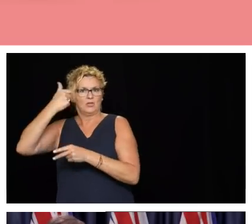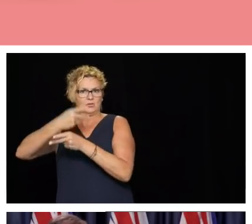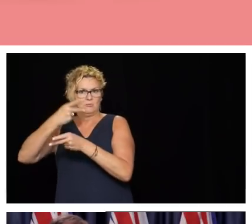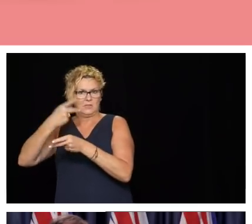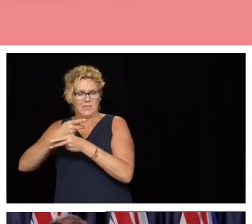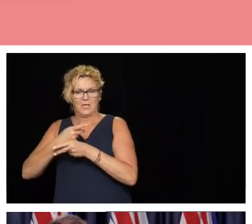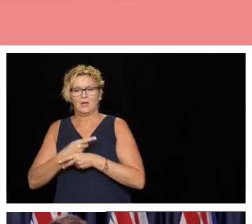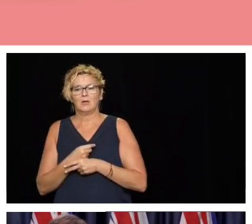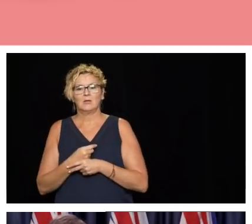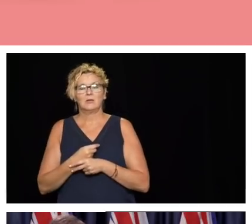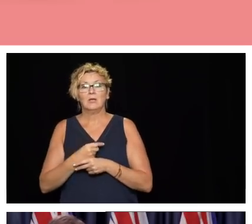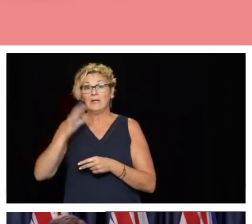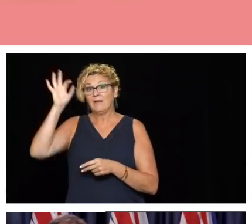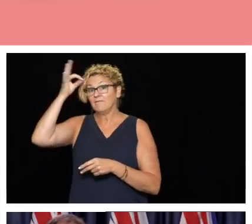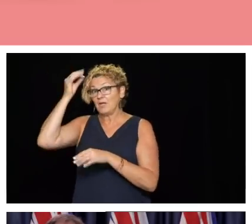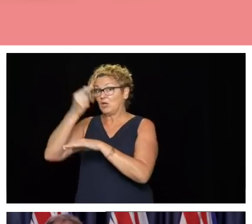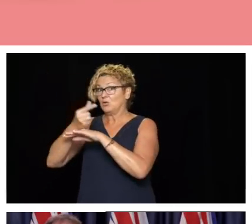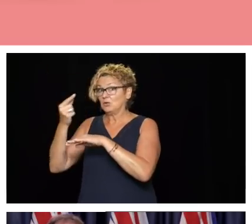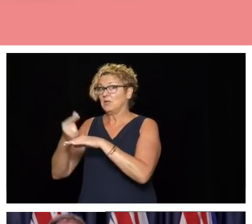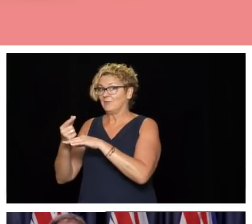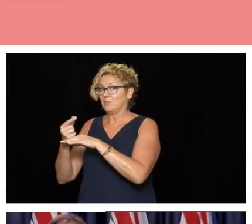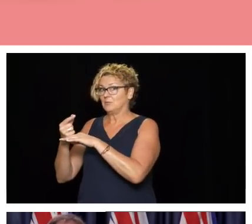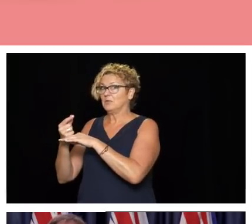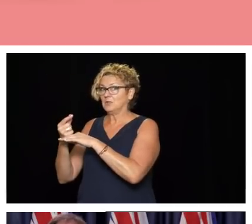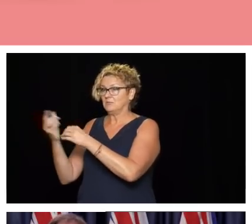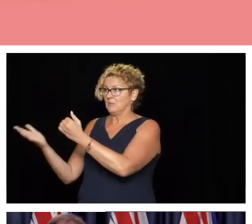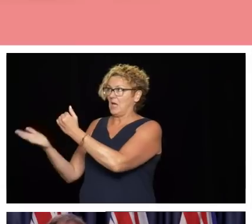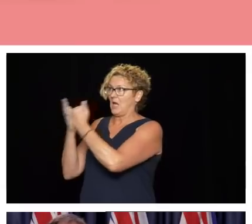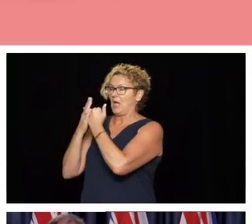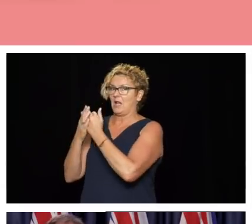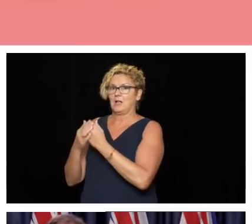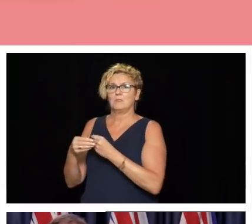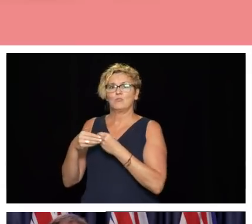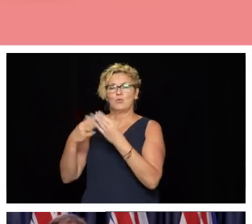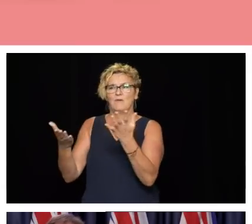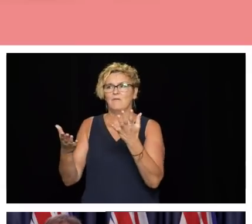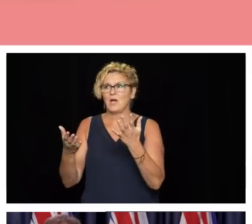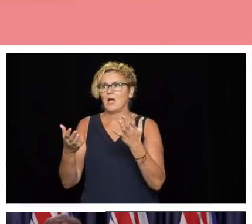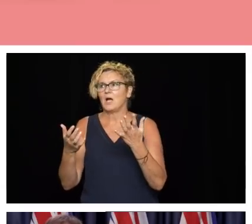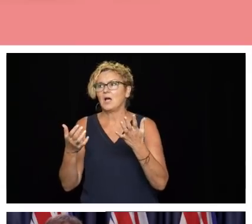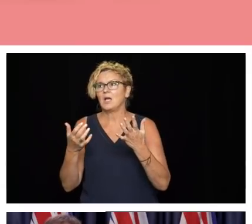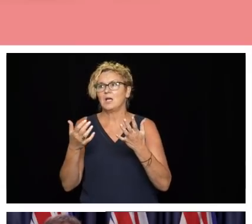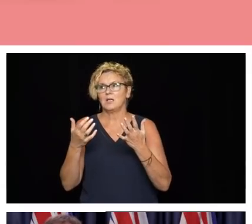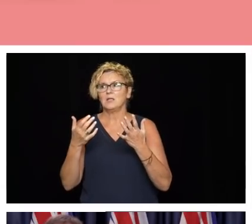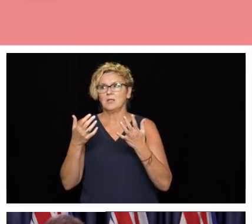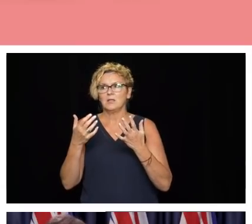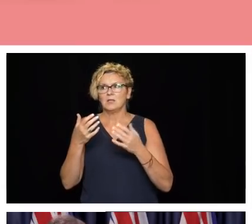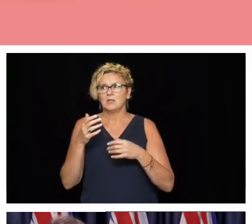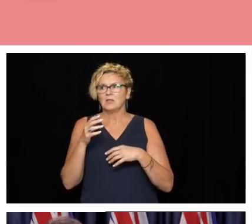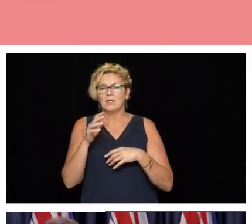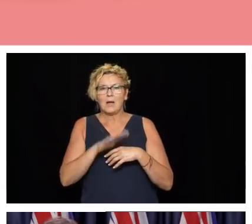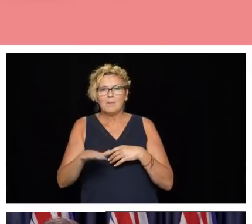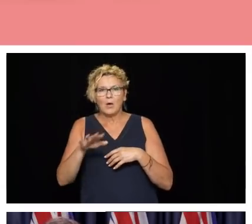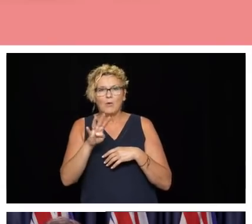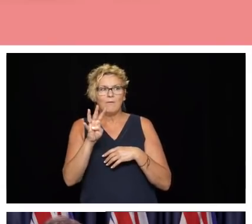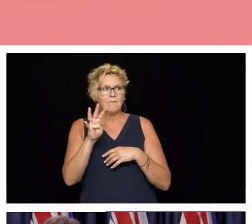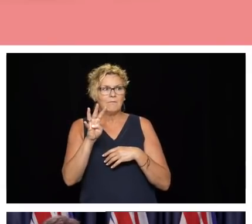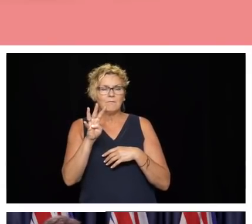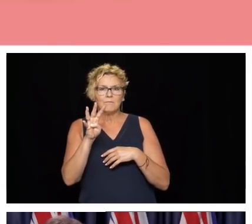to all residents of long-term care and assisted living facilities as part of that plan, this is a support provided by the federal government about 40,000